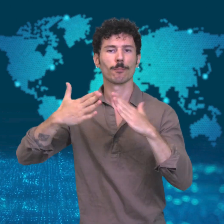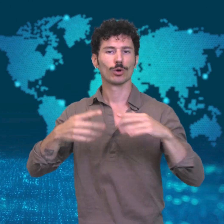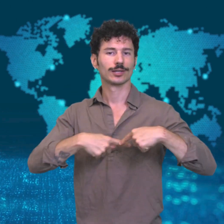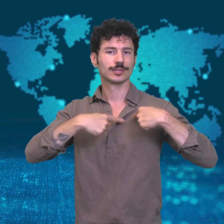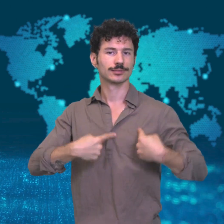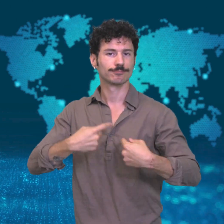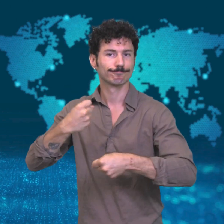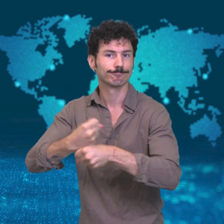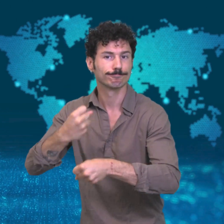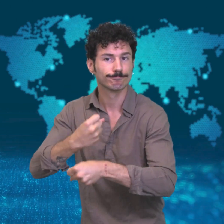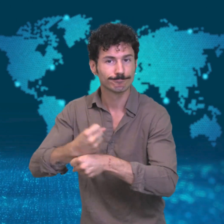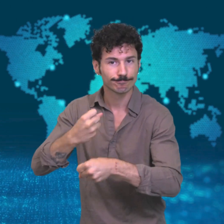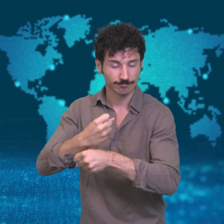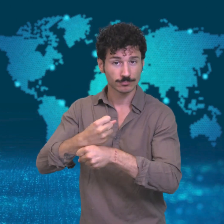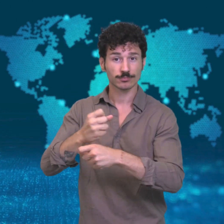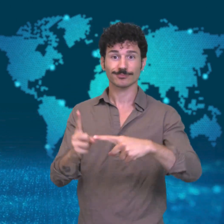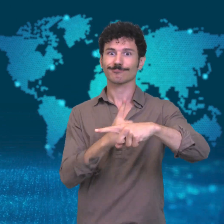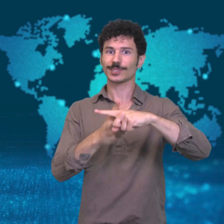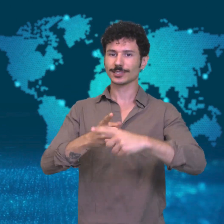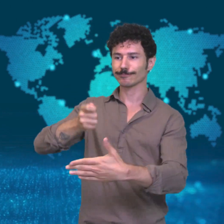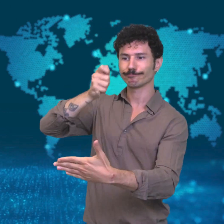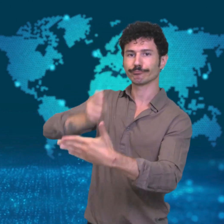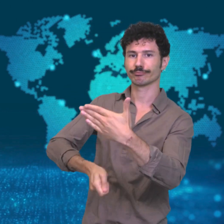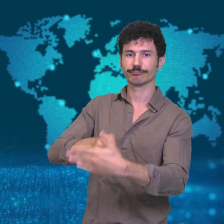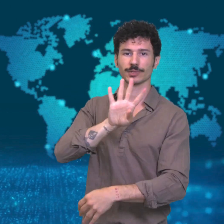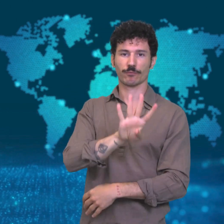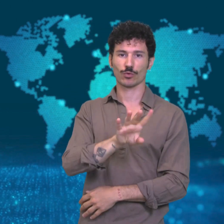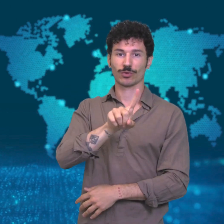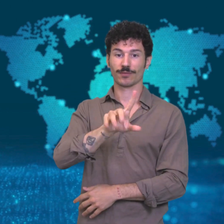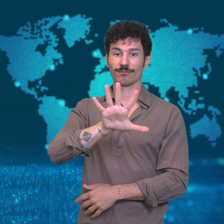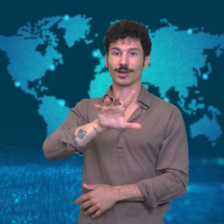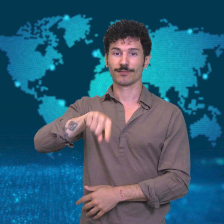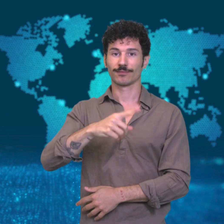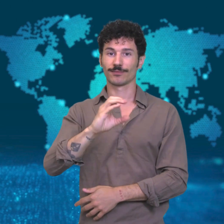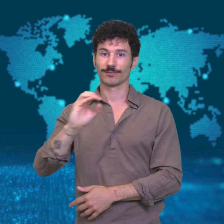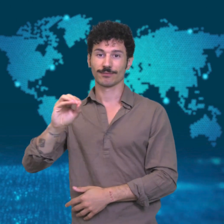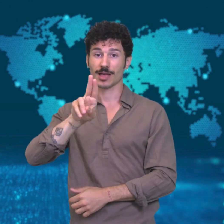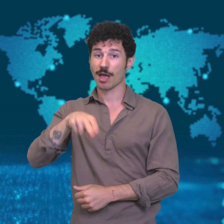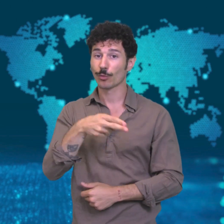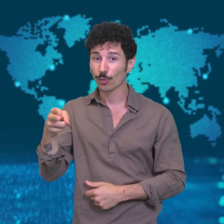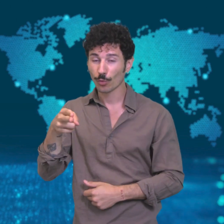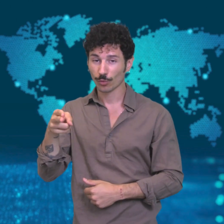of community service as well as a 415,000 euro fine.